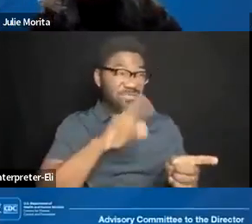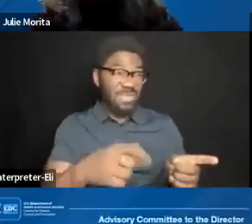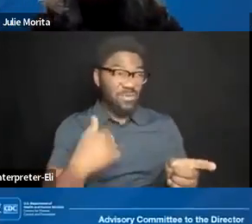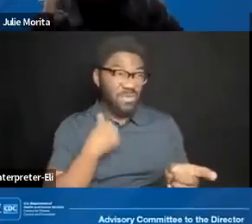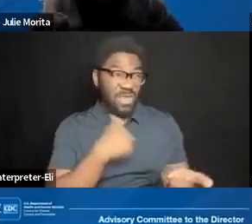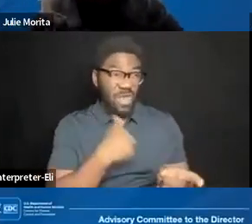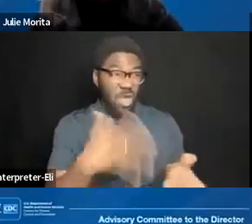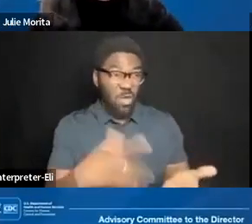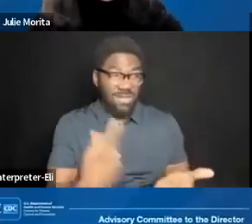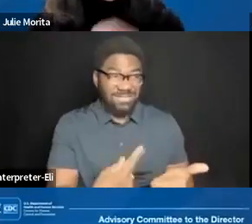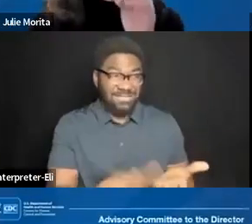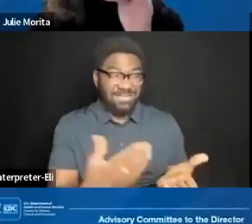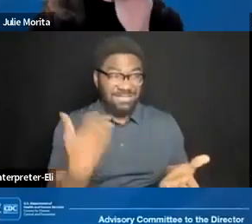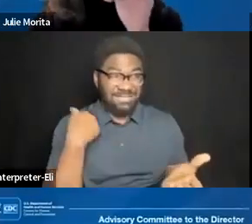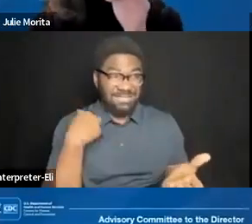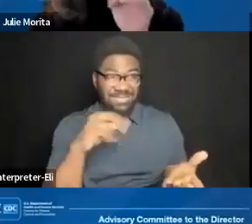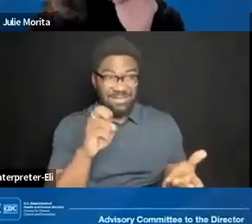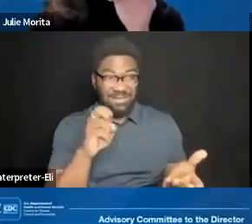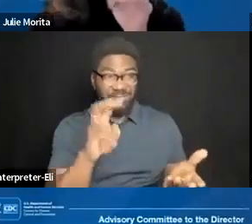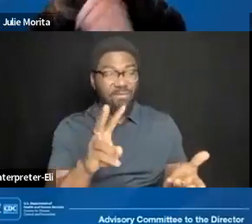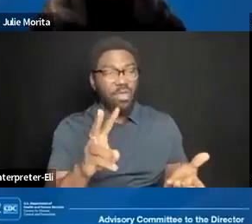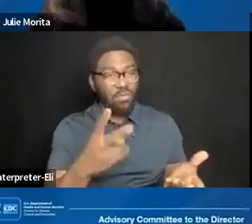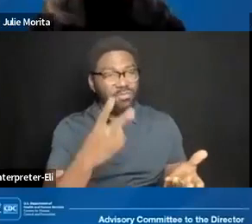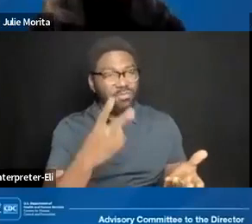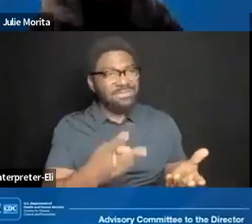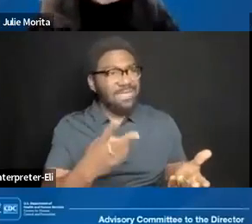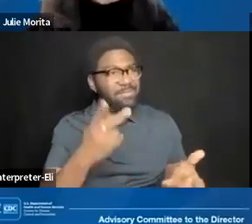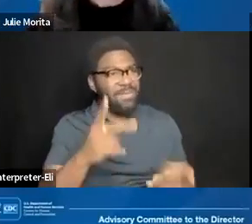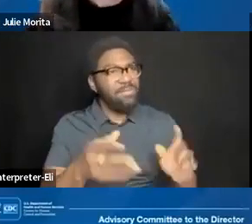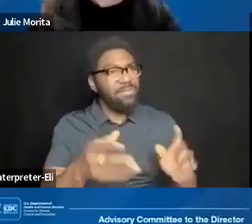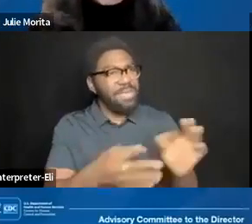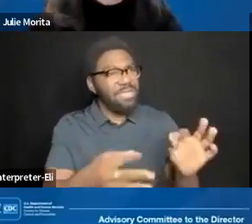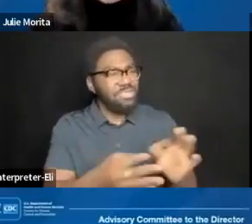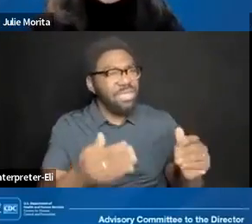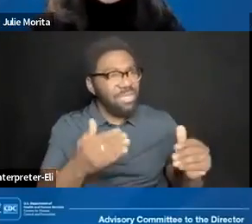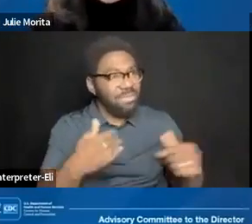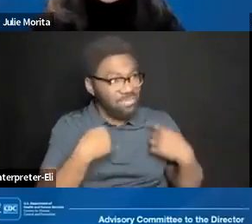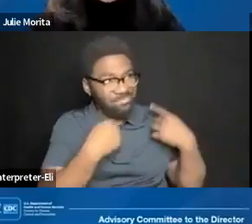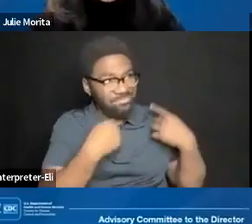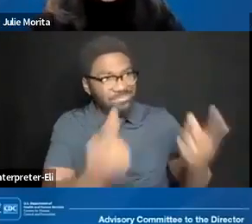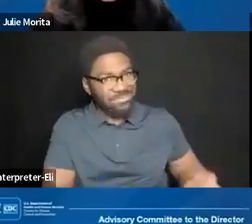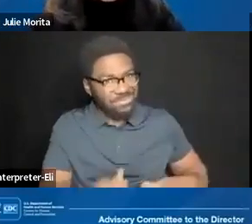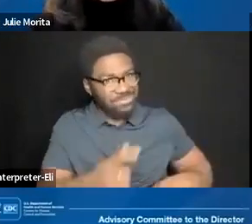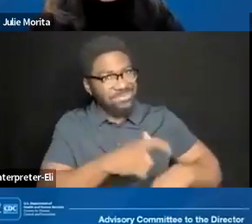in drafts, but some time has passed. And so I just wanted to make sure that it wasn't, you know,